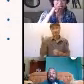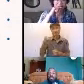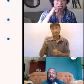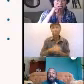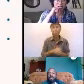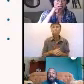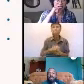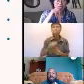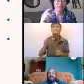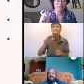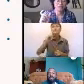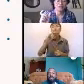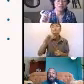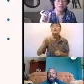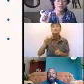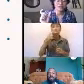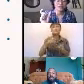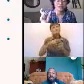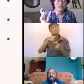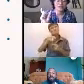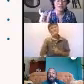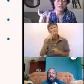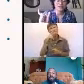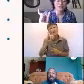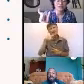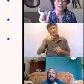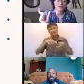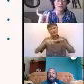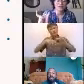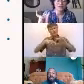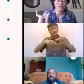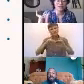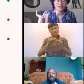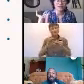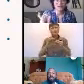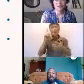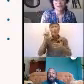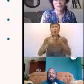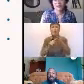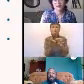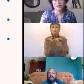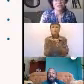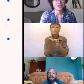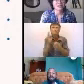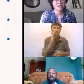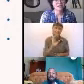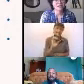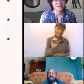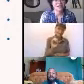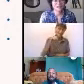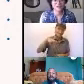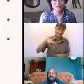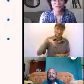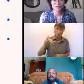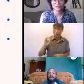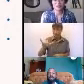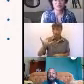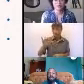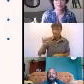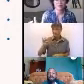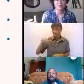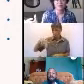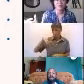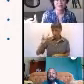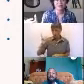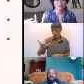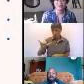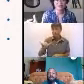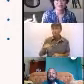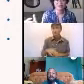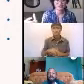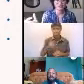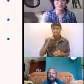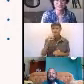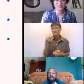the, the description of equity. I think there are some terms that I shared previously in